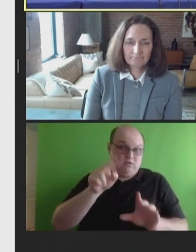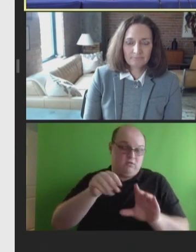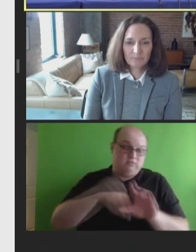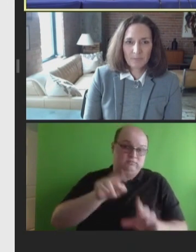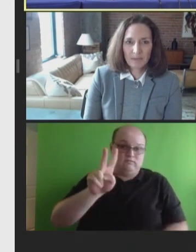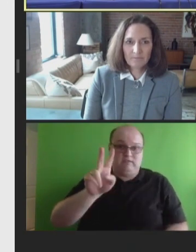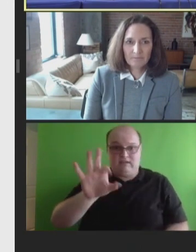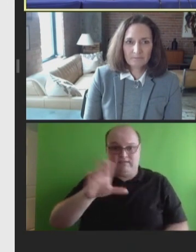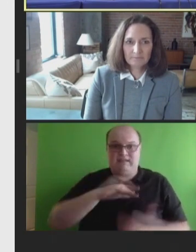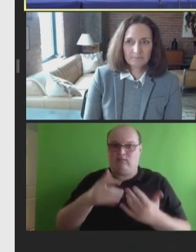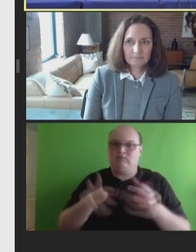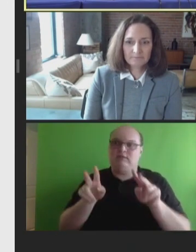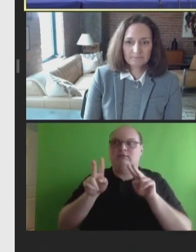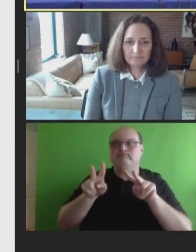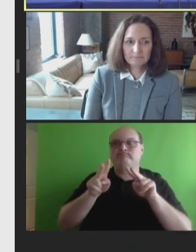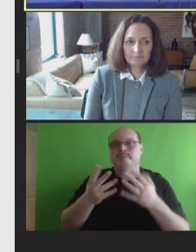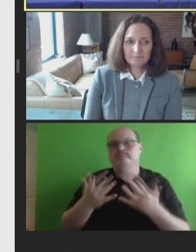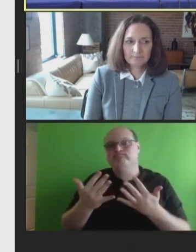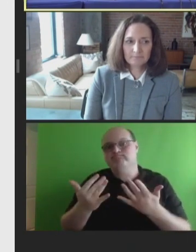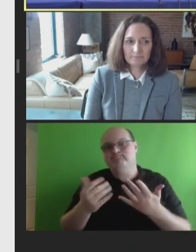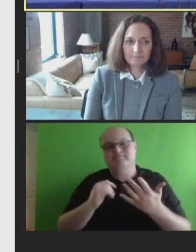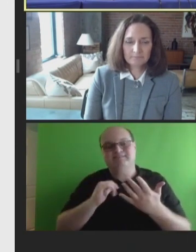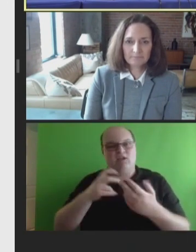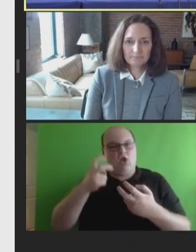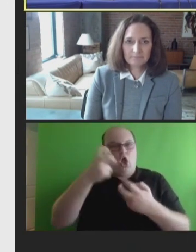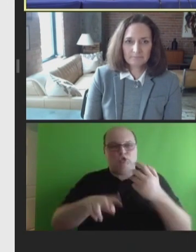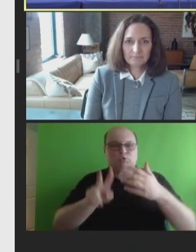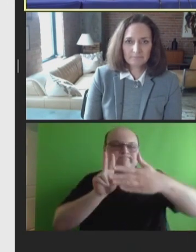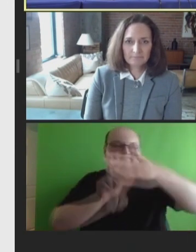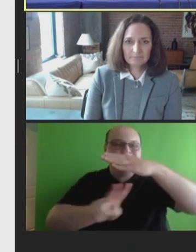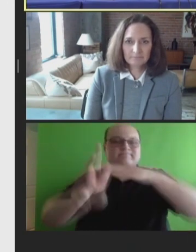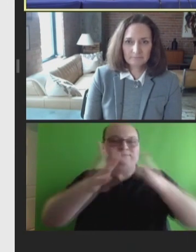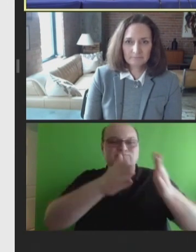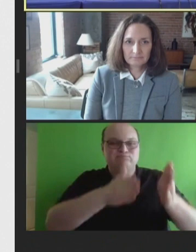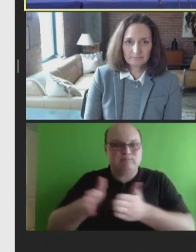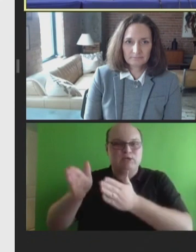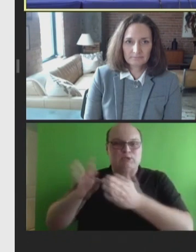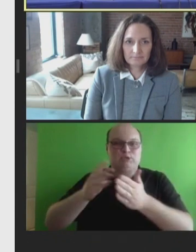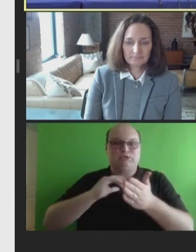wait-and-see and it's just very difficult to prepare in the wait-and-see mode. So,